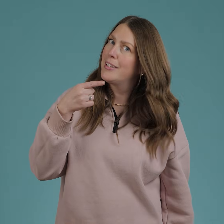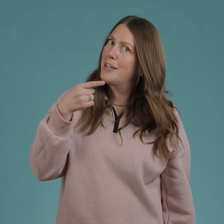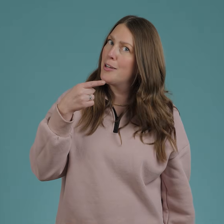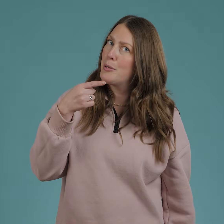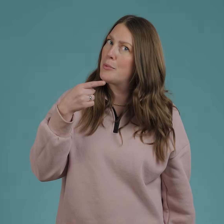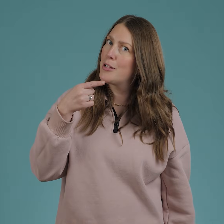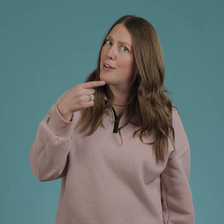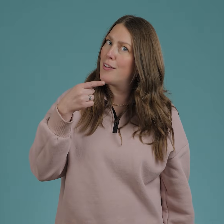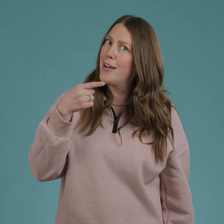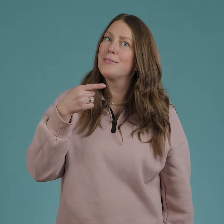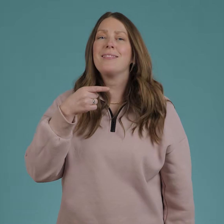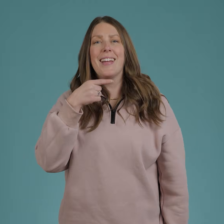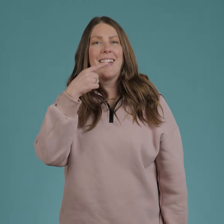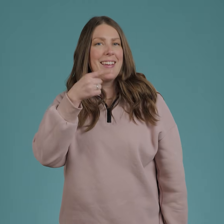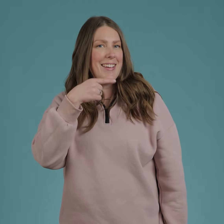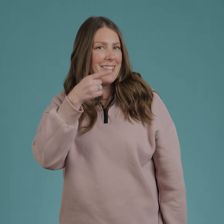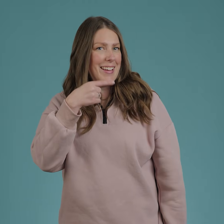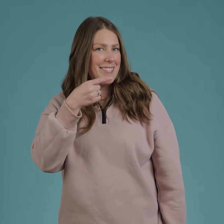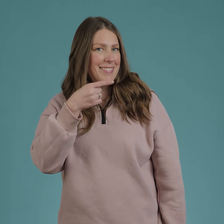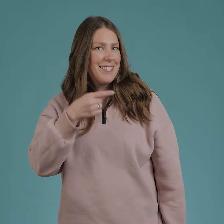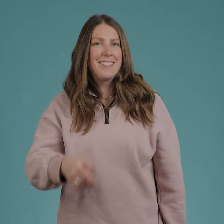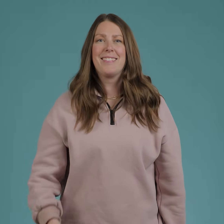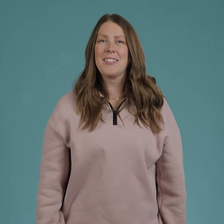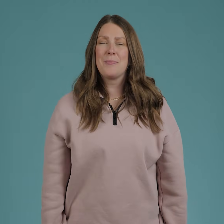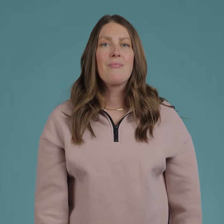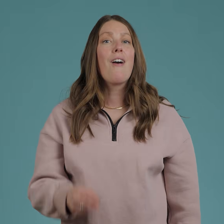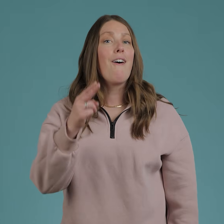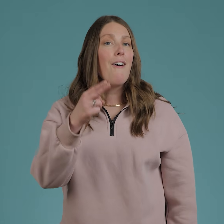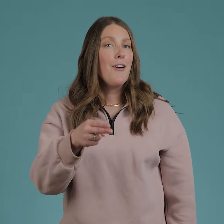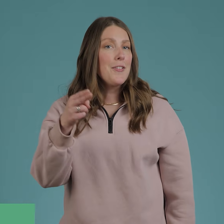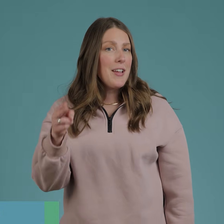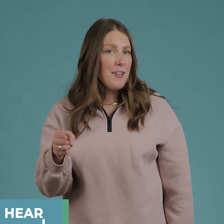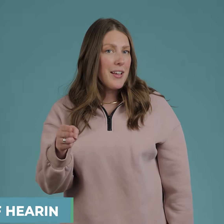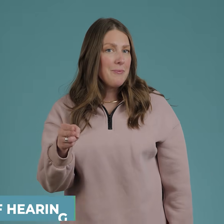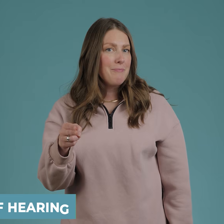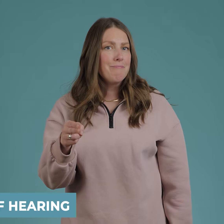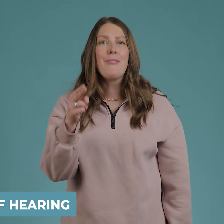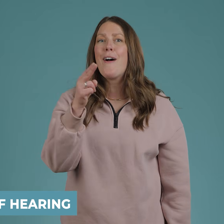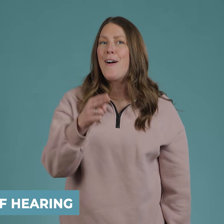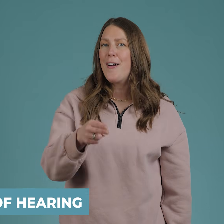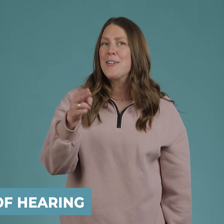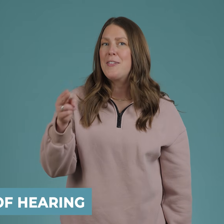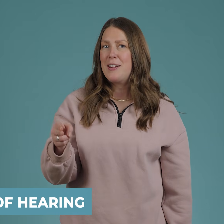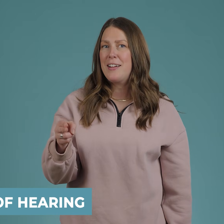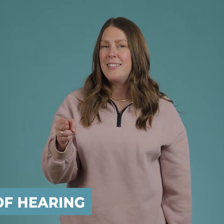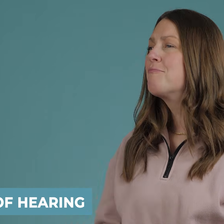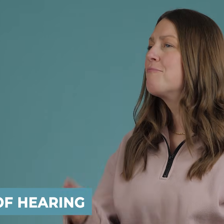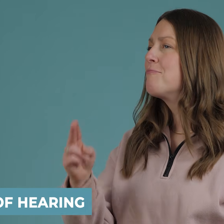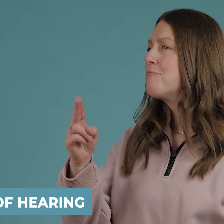Hearing people talk a lot. Hearing. Hard of hearing